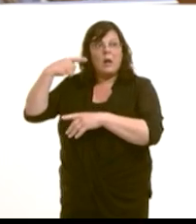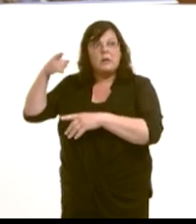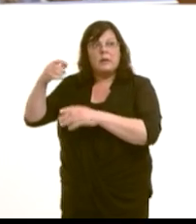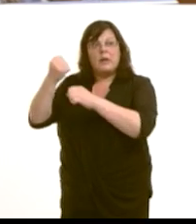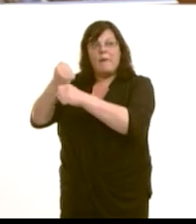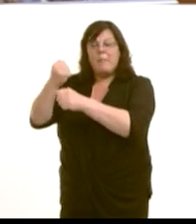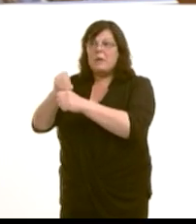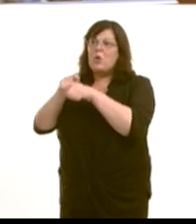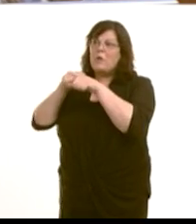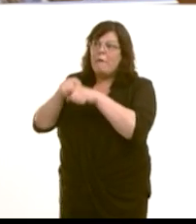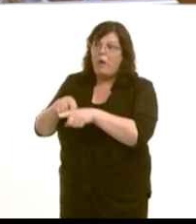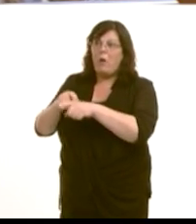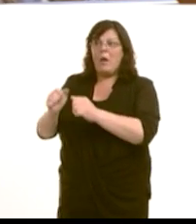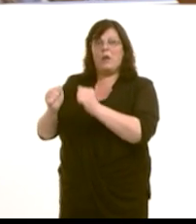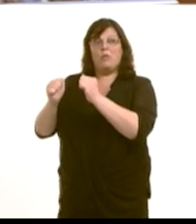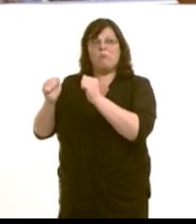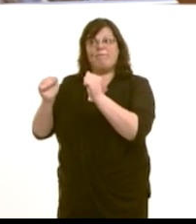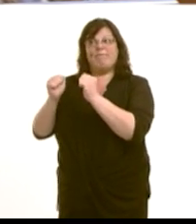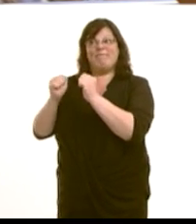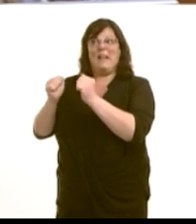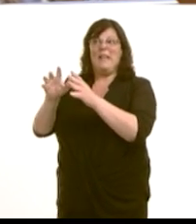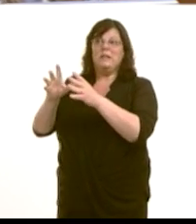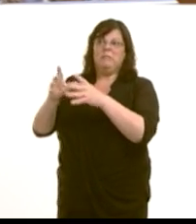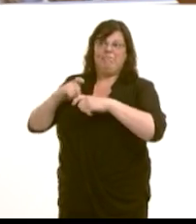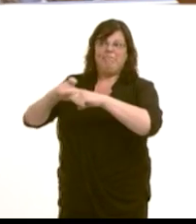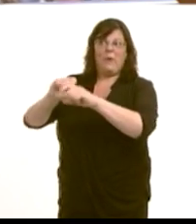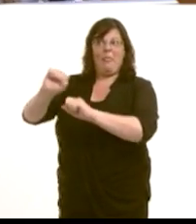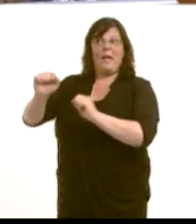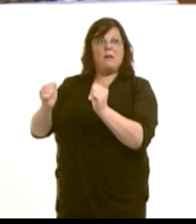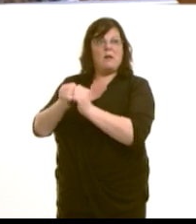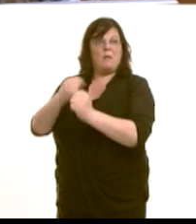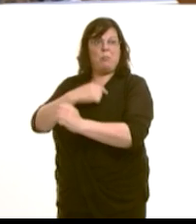That was a vow that was made to the people of Wales and, indeed, in other countries and,